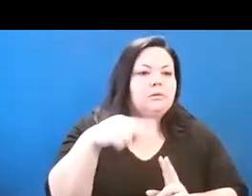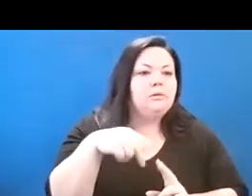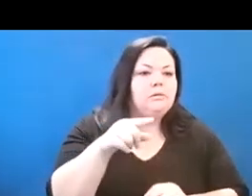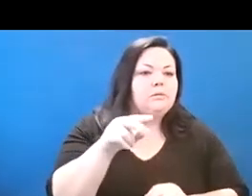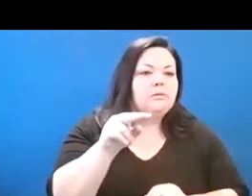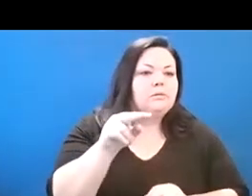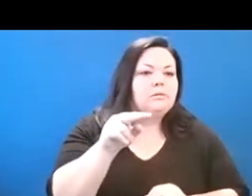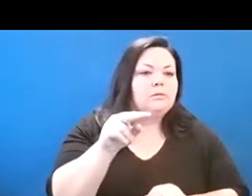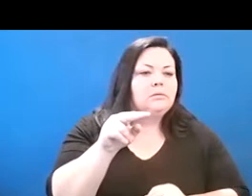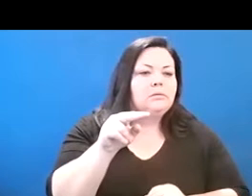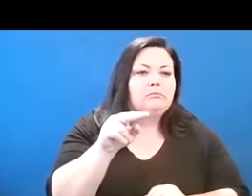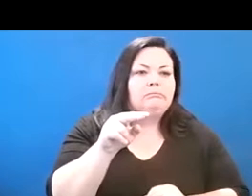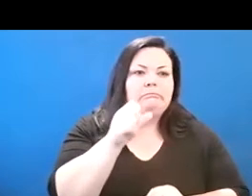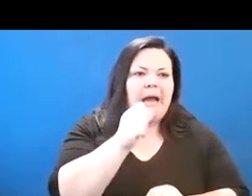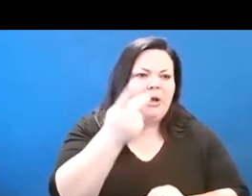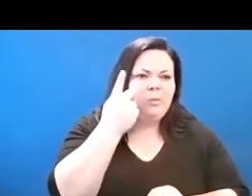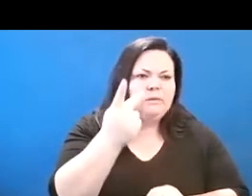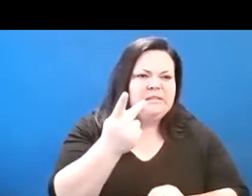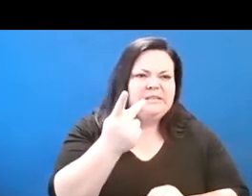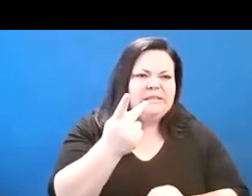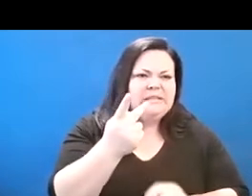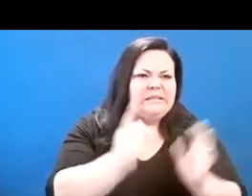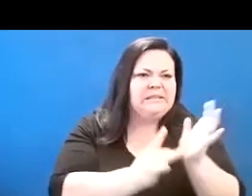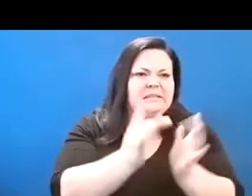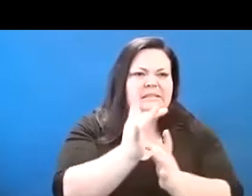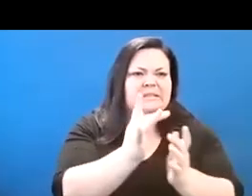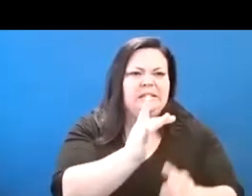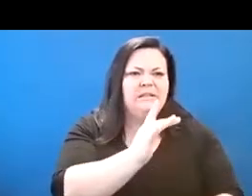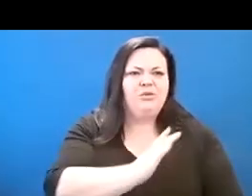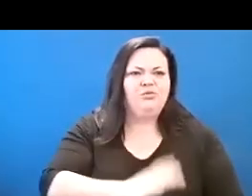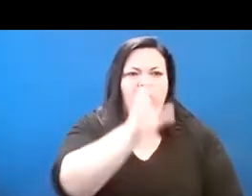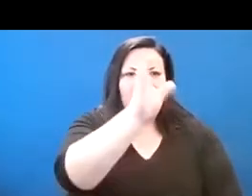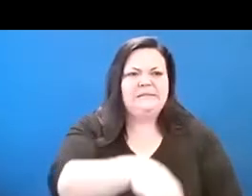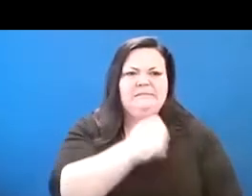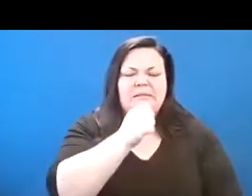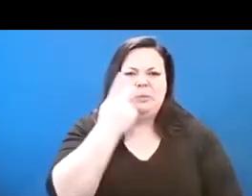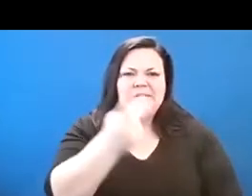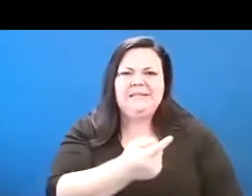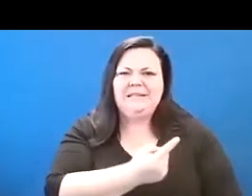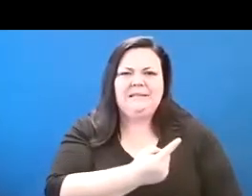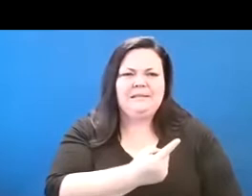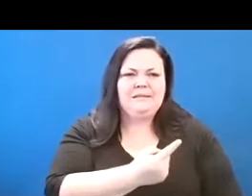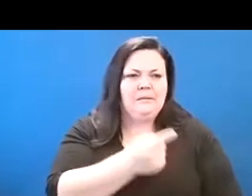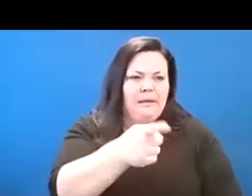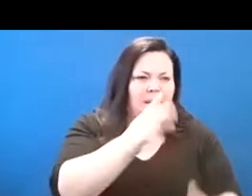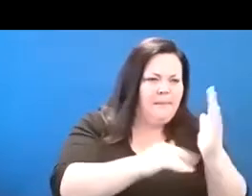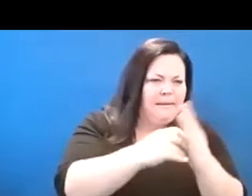like i don't i don't see christ actually in this i don't know what that painting is behind her um if